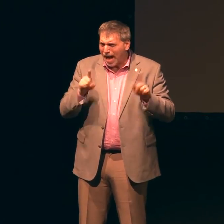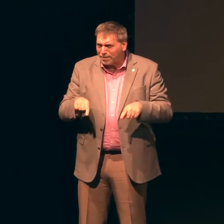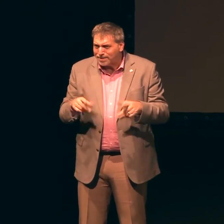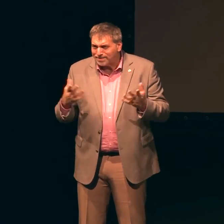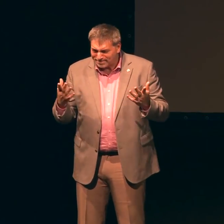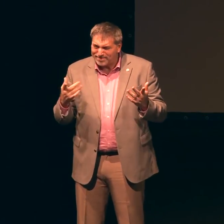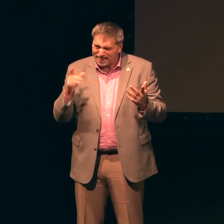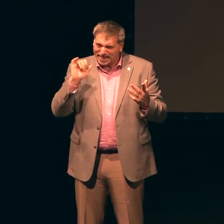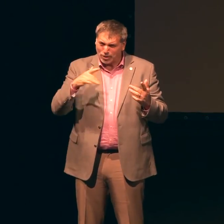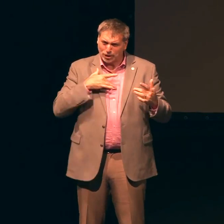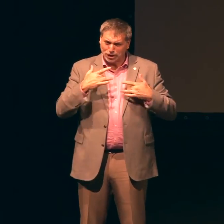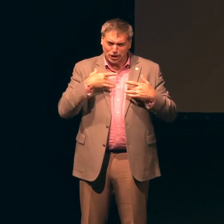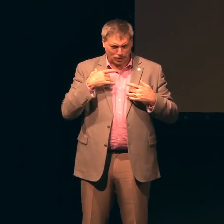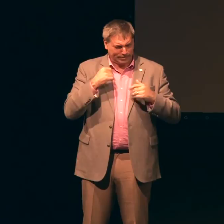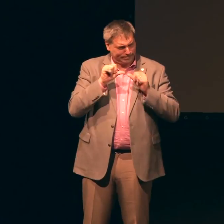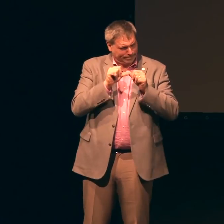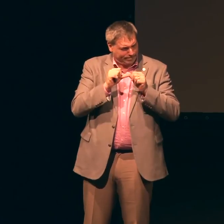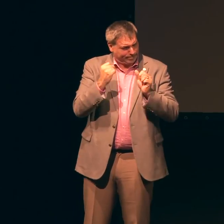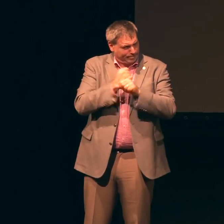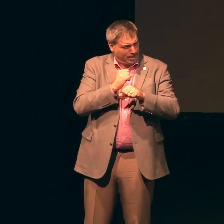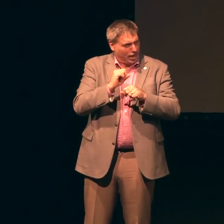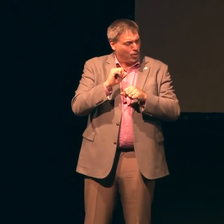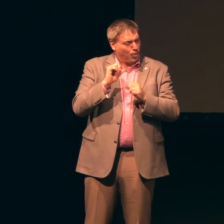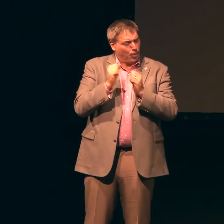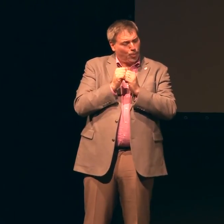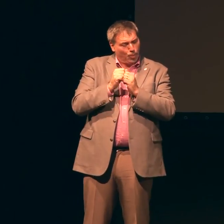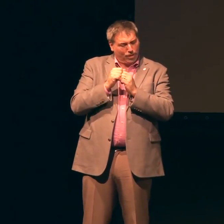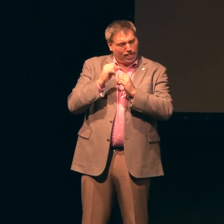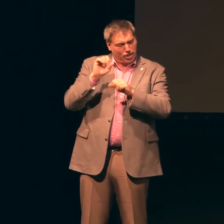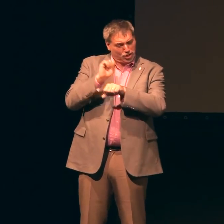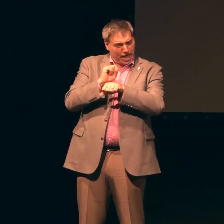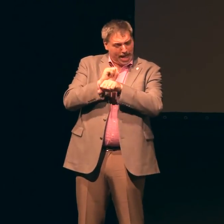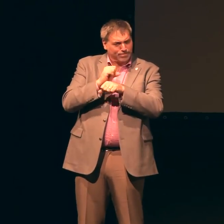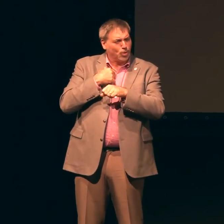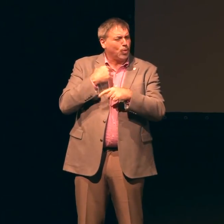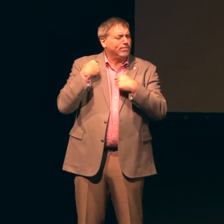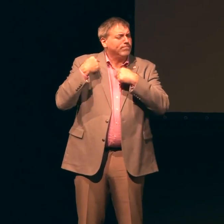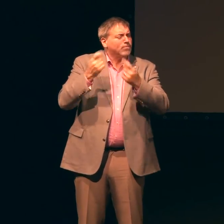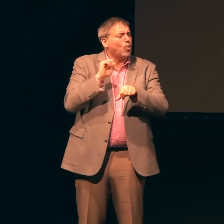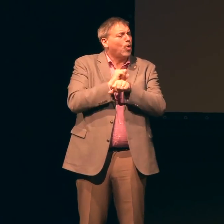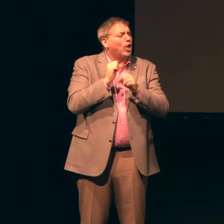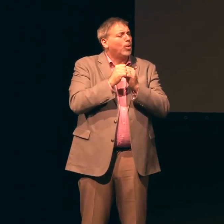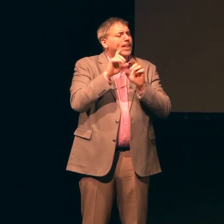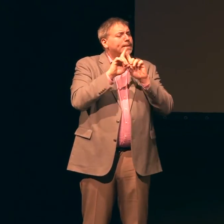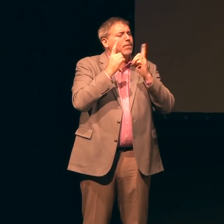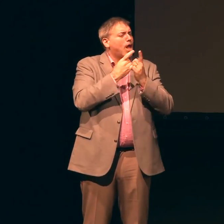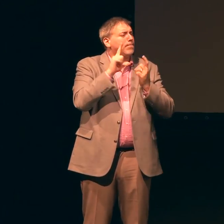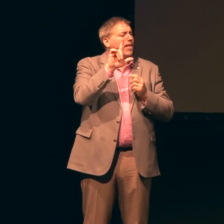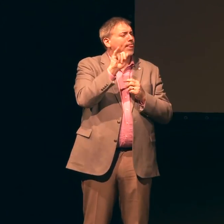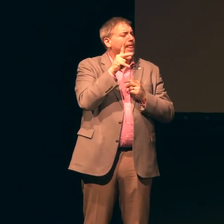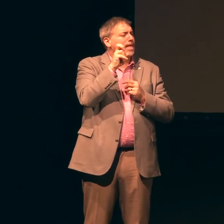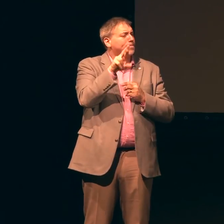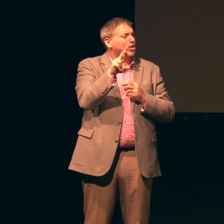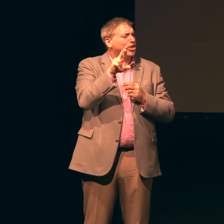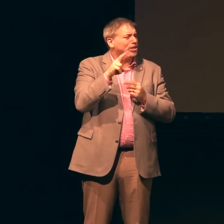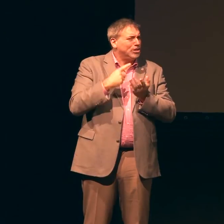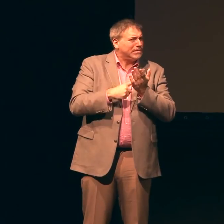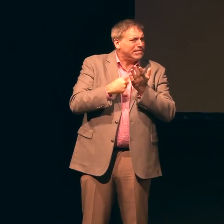all over the country so those are concerns that we have, that we continue to fight for. For employment, for individuals. The department